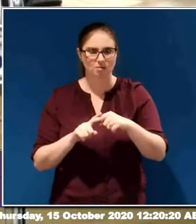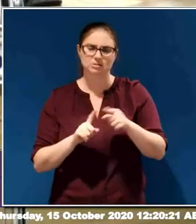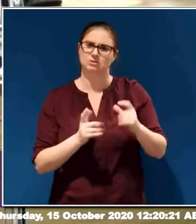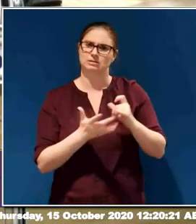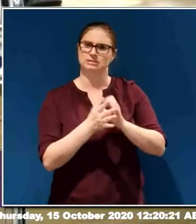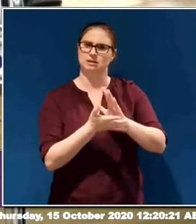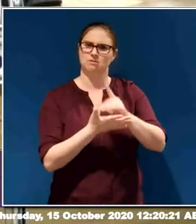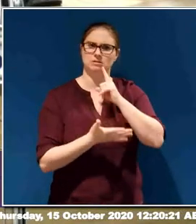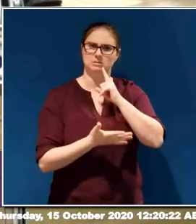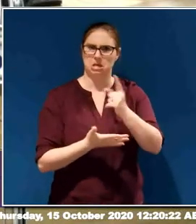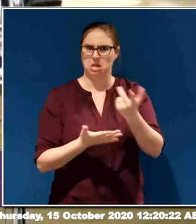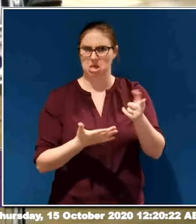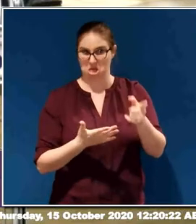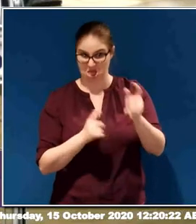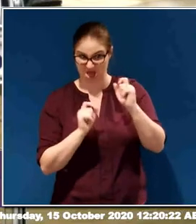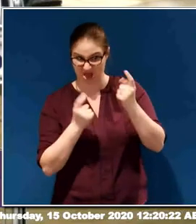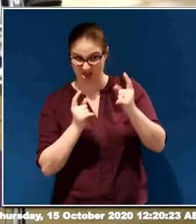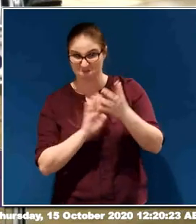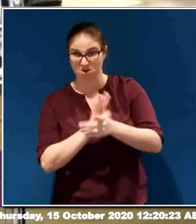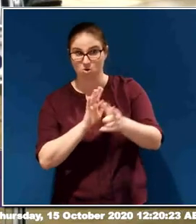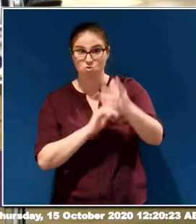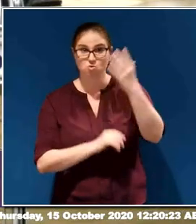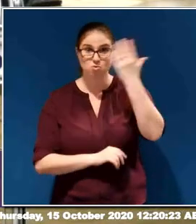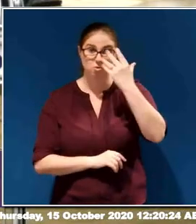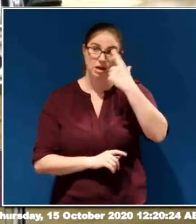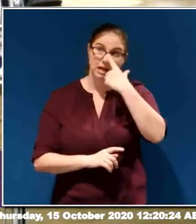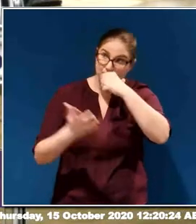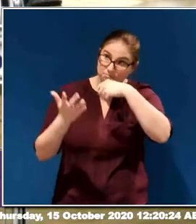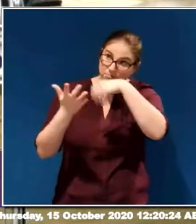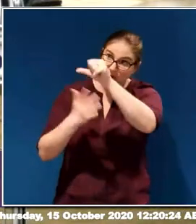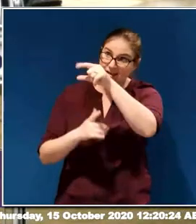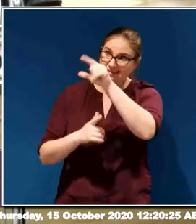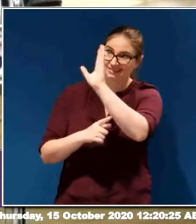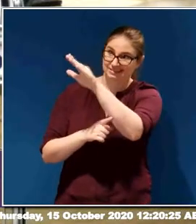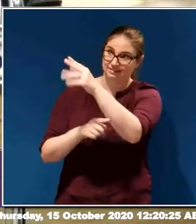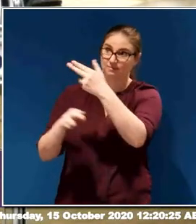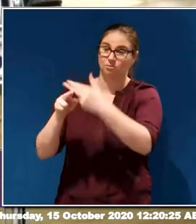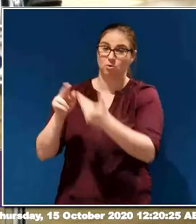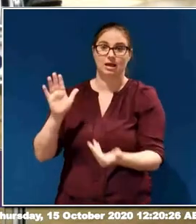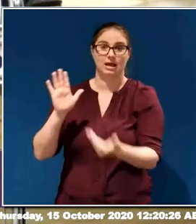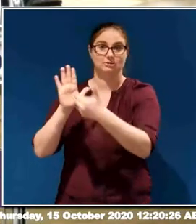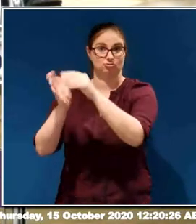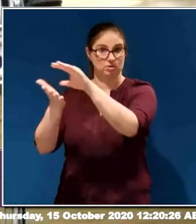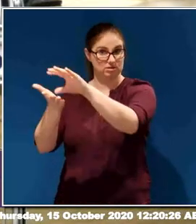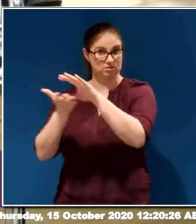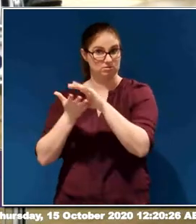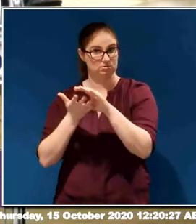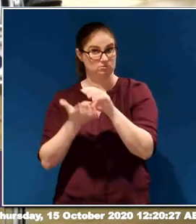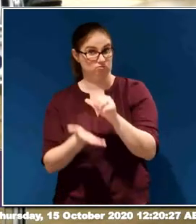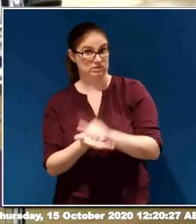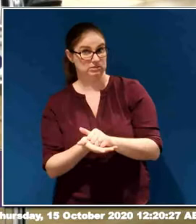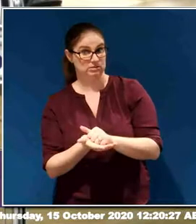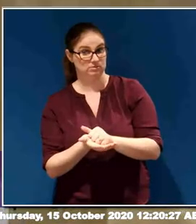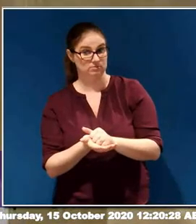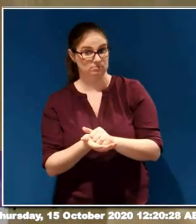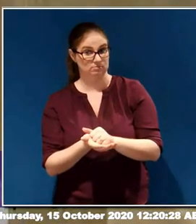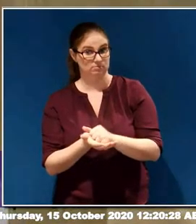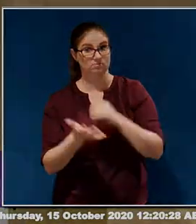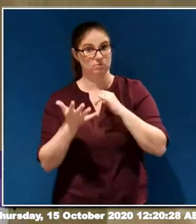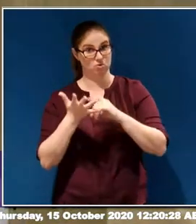for extra funding and resourcing. That would be correct. So your understanding matches her understanding? Correct. OK.